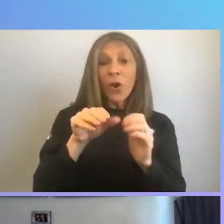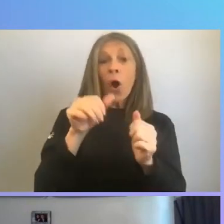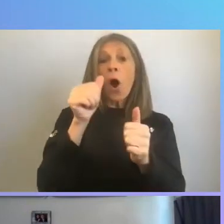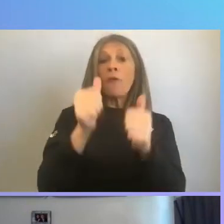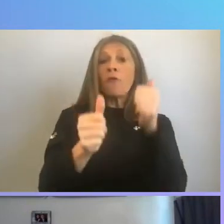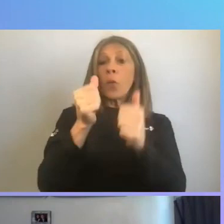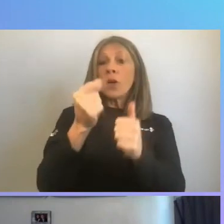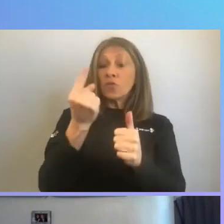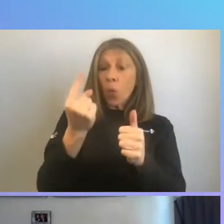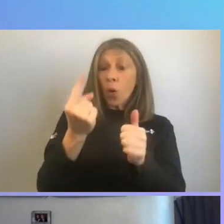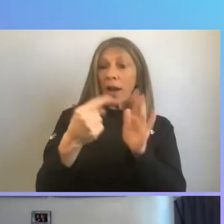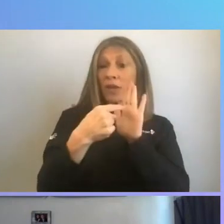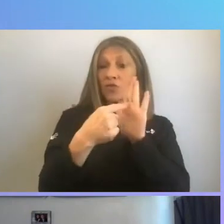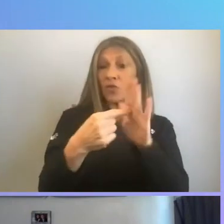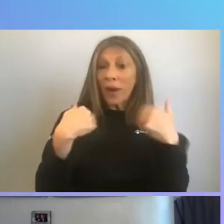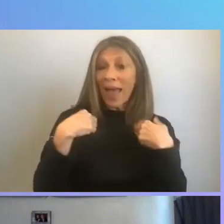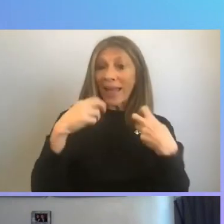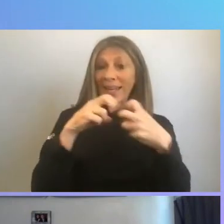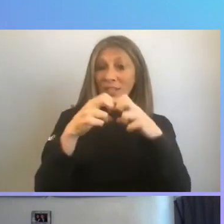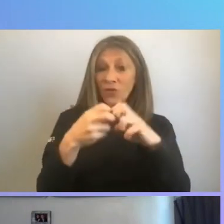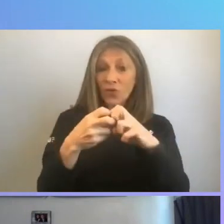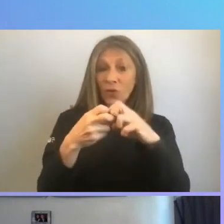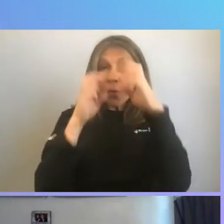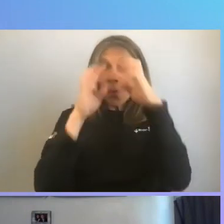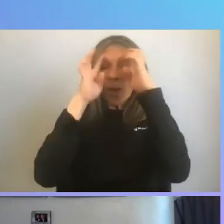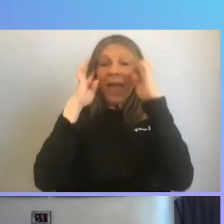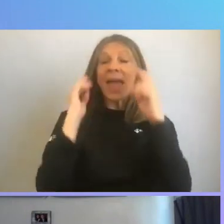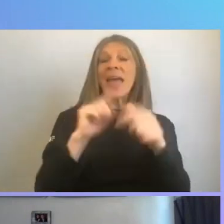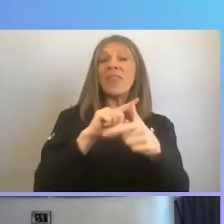issue. And then again very detailed information on how to